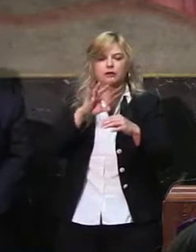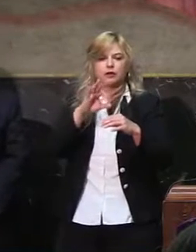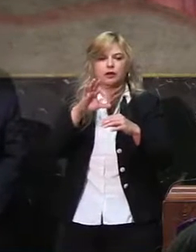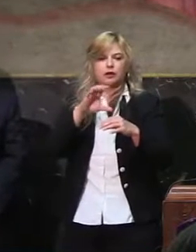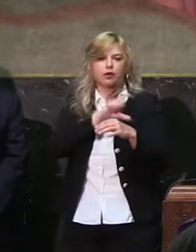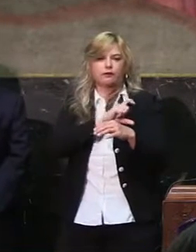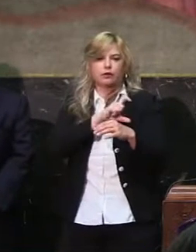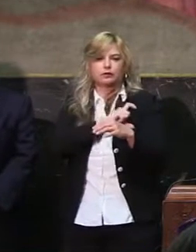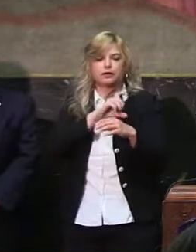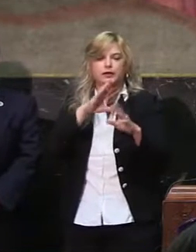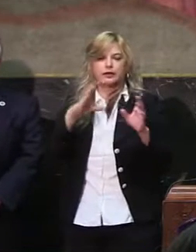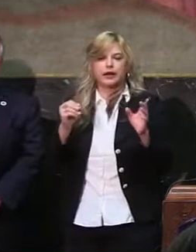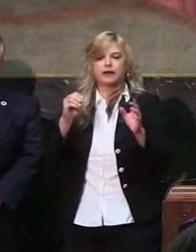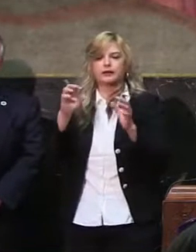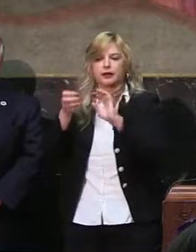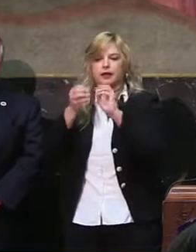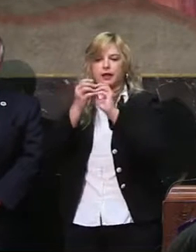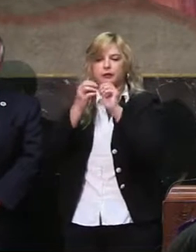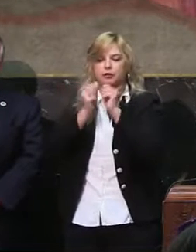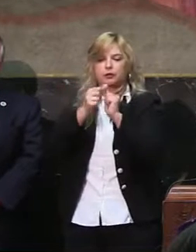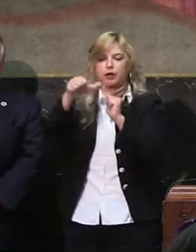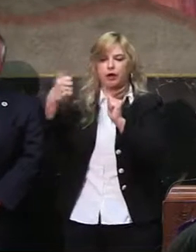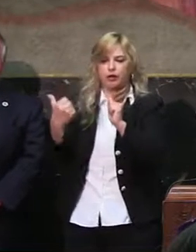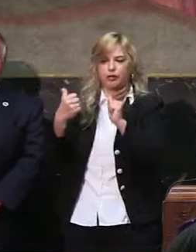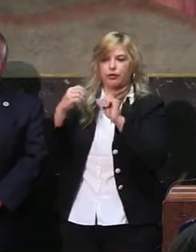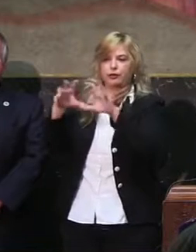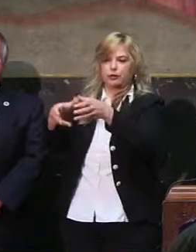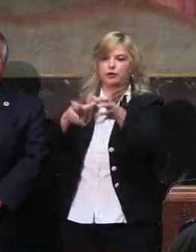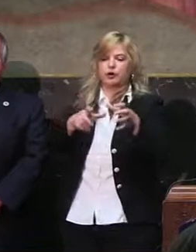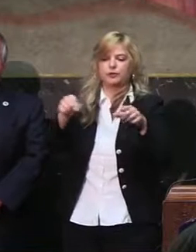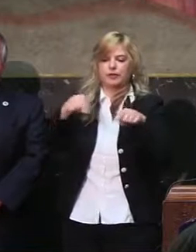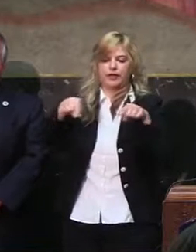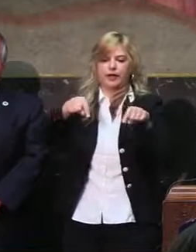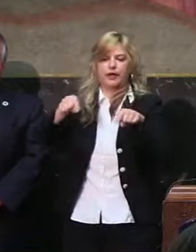collaboration with other entities will be developing a way to distribute